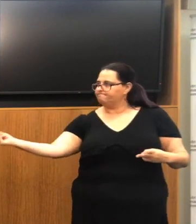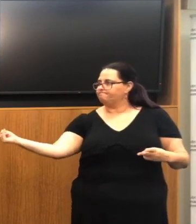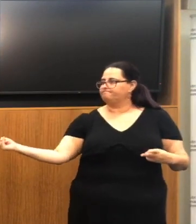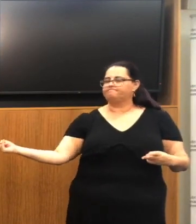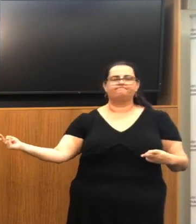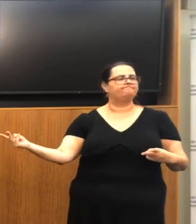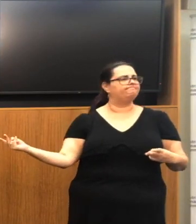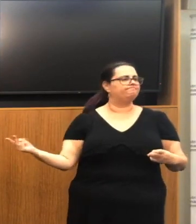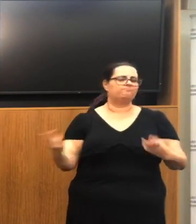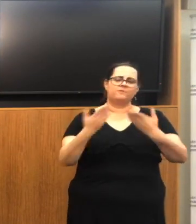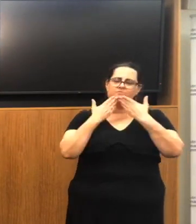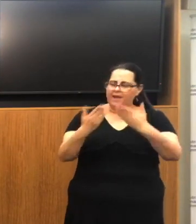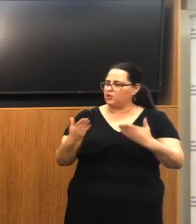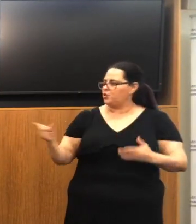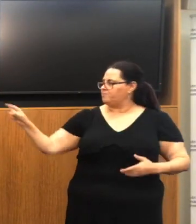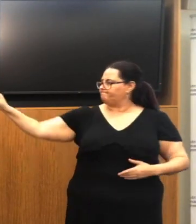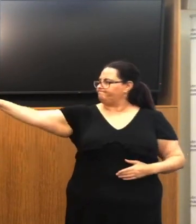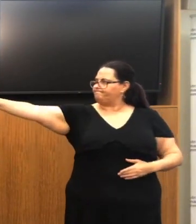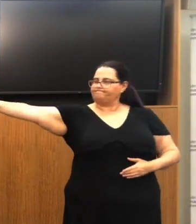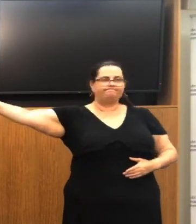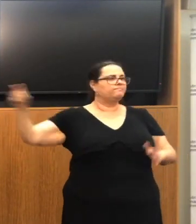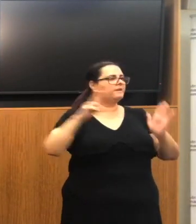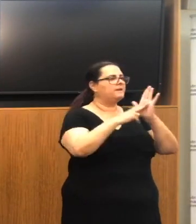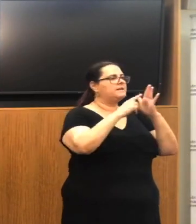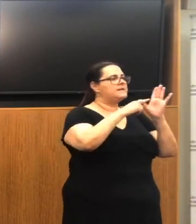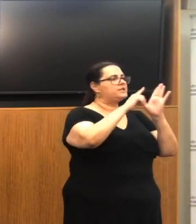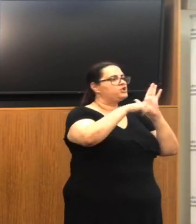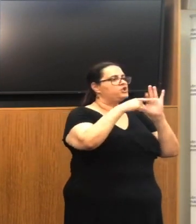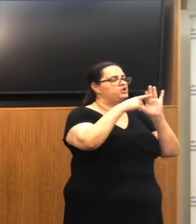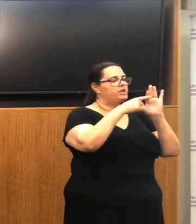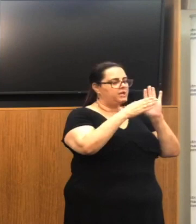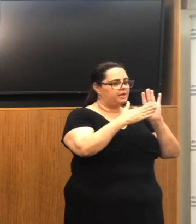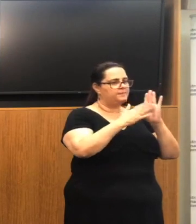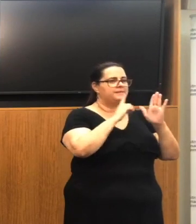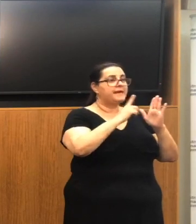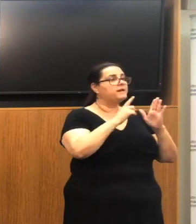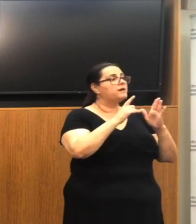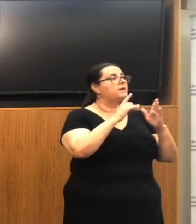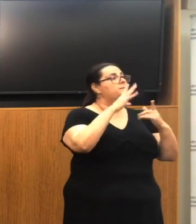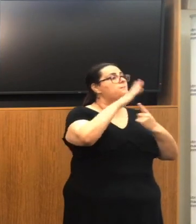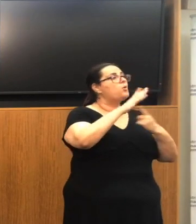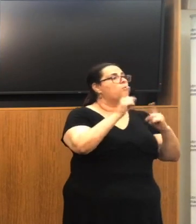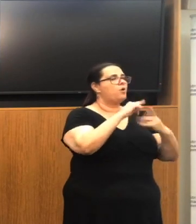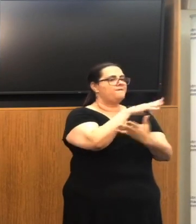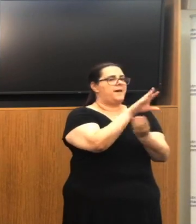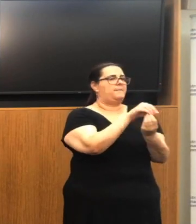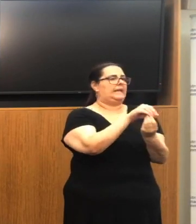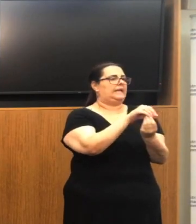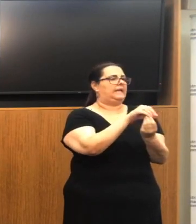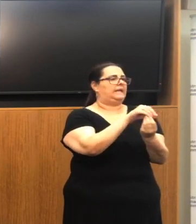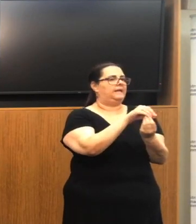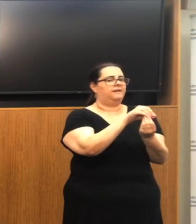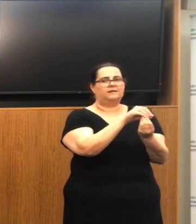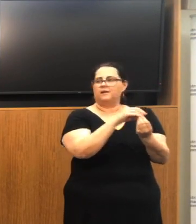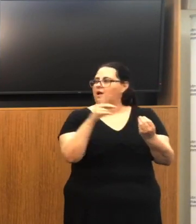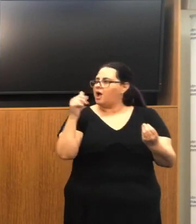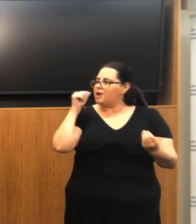Nujeen, Nujeen mentioned the importance or so of family and I know that you have a family member here